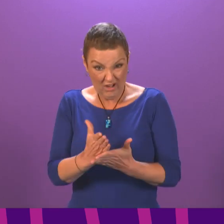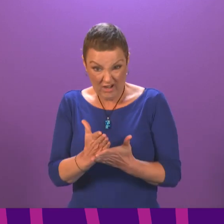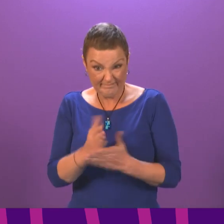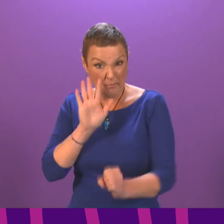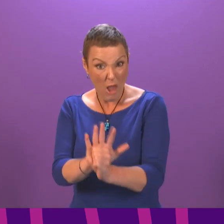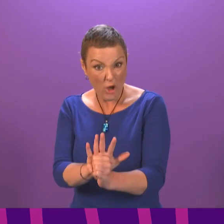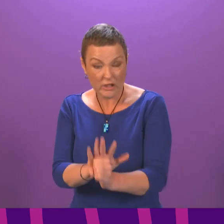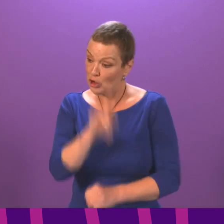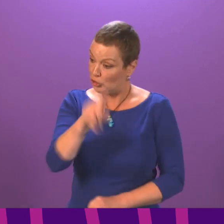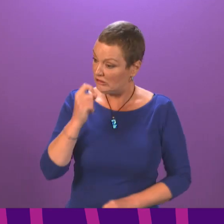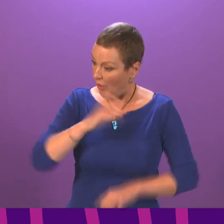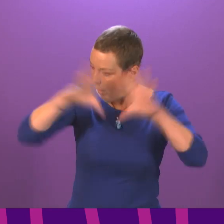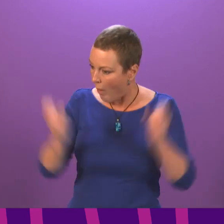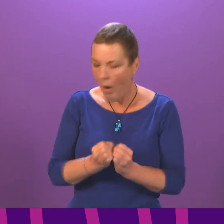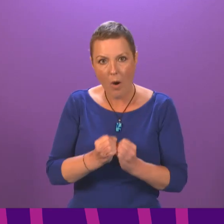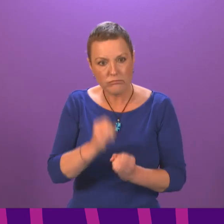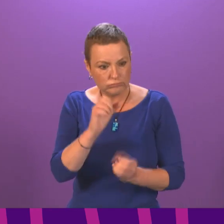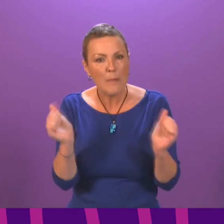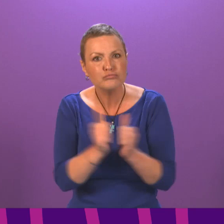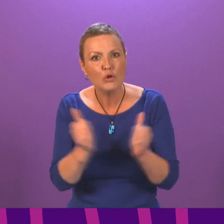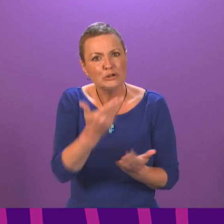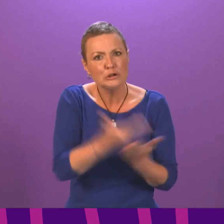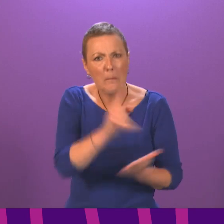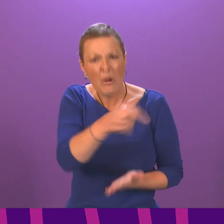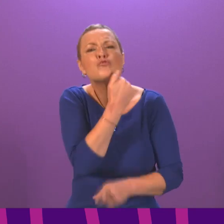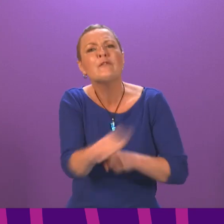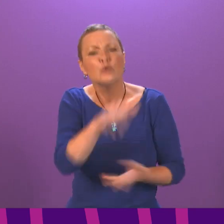relevant documents will be made available, but she refuses to hand them over. She says